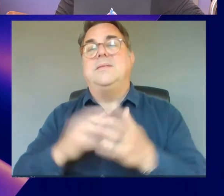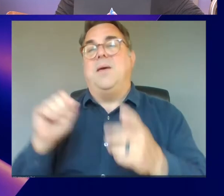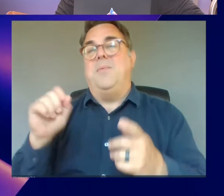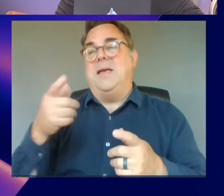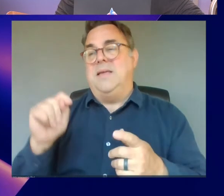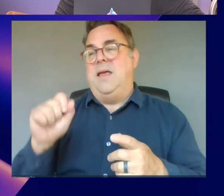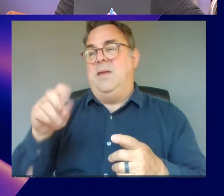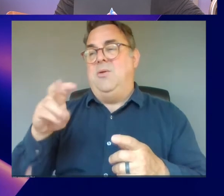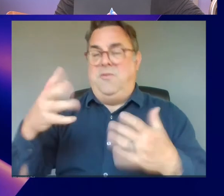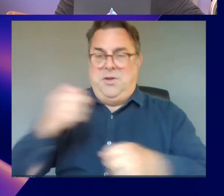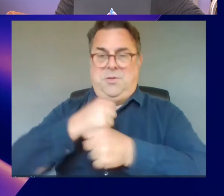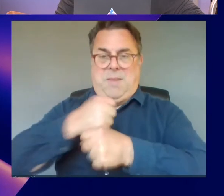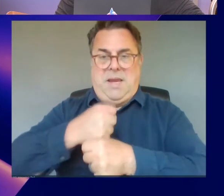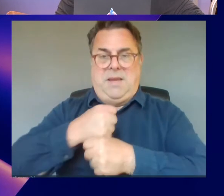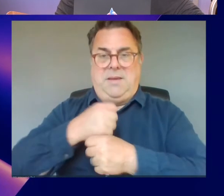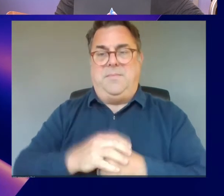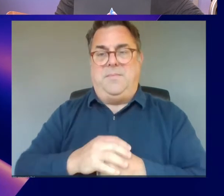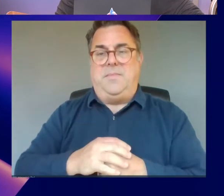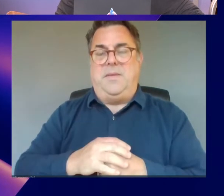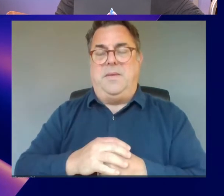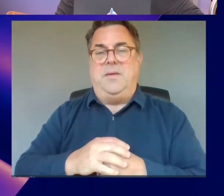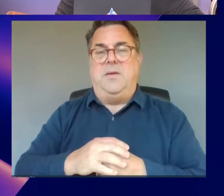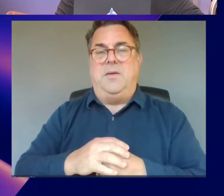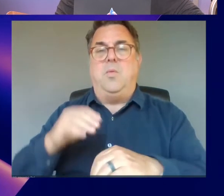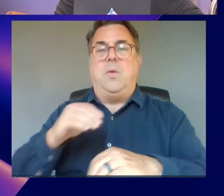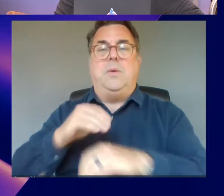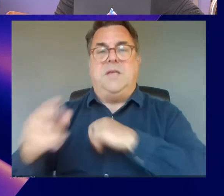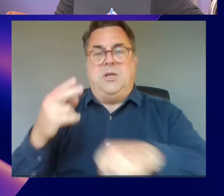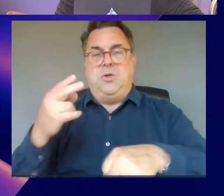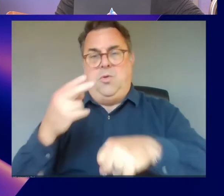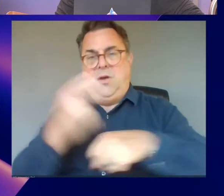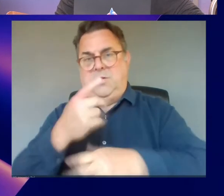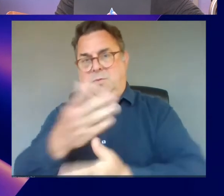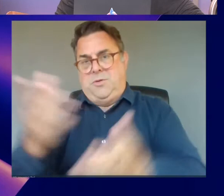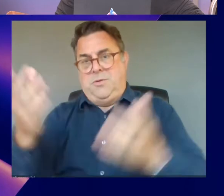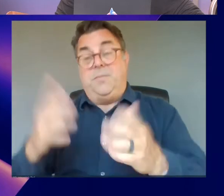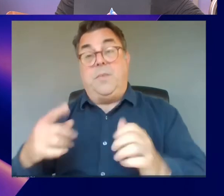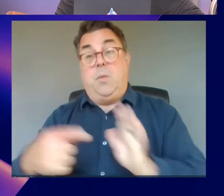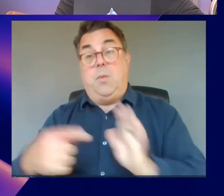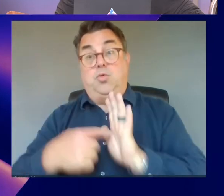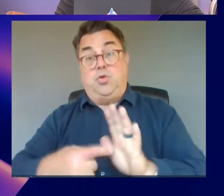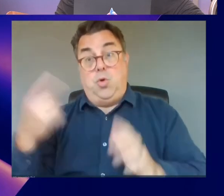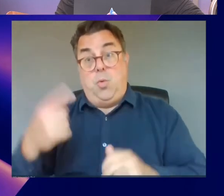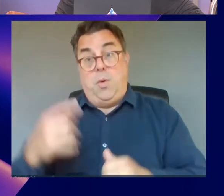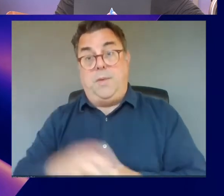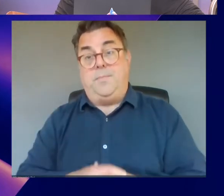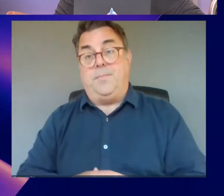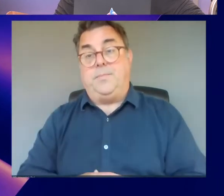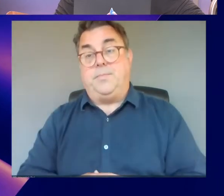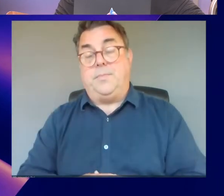that we're gonna vend to our customers here. And the one I'm gonna show you is an integration with SNS.